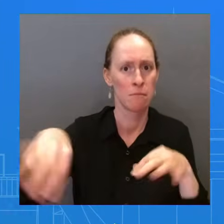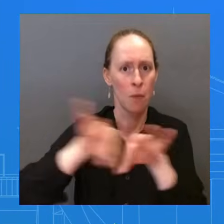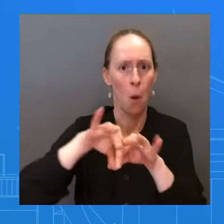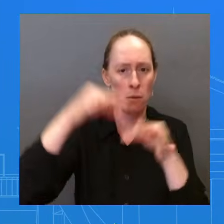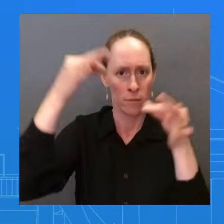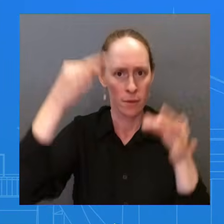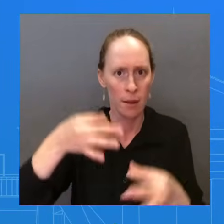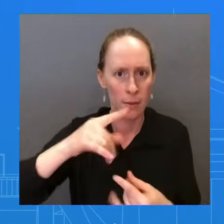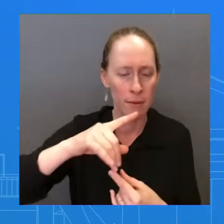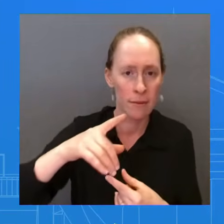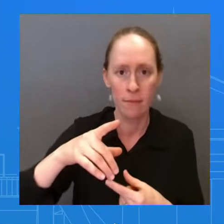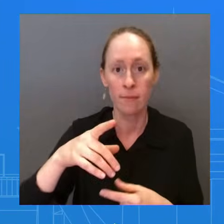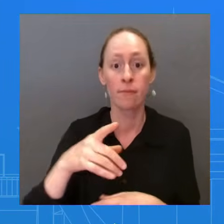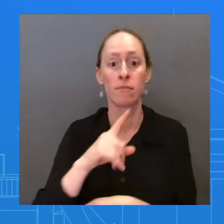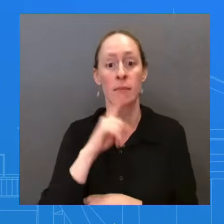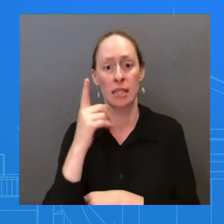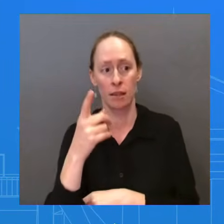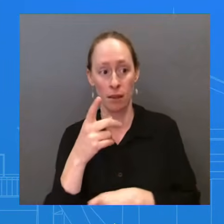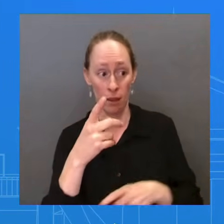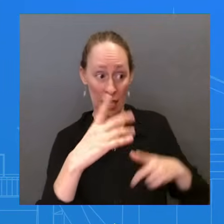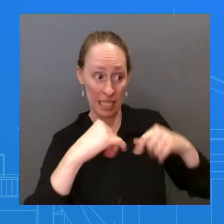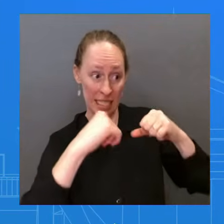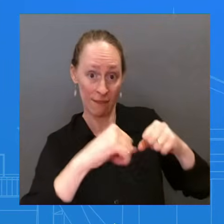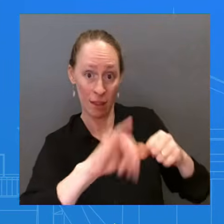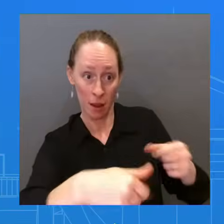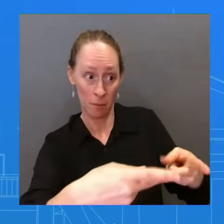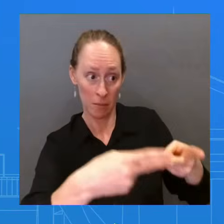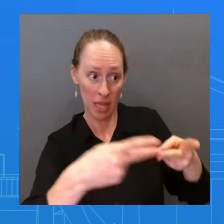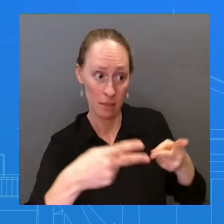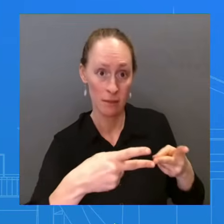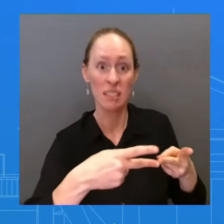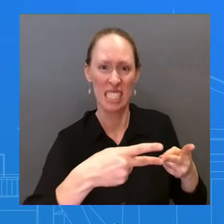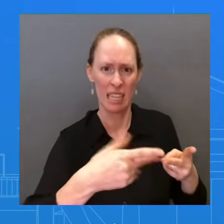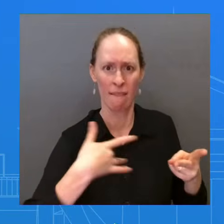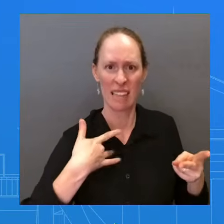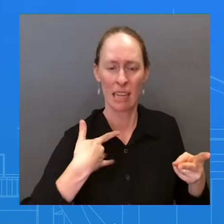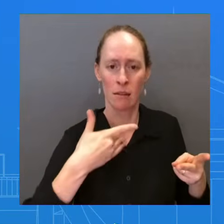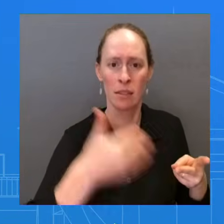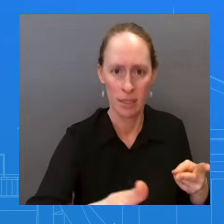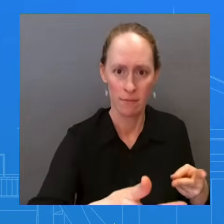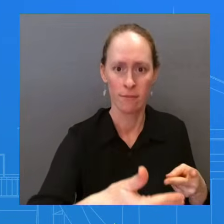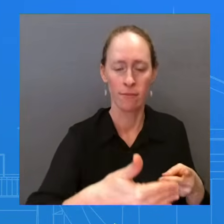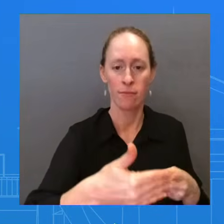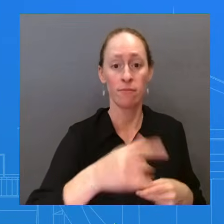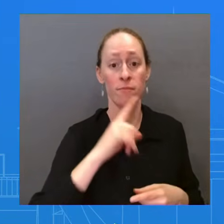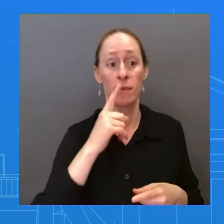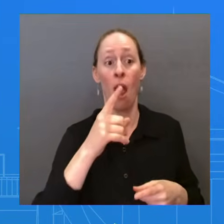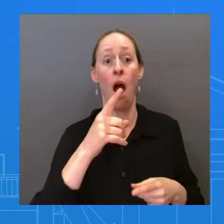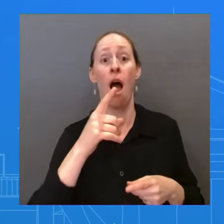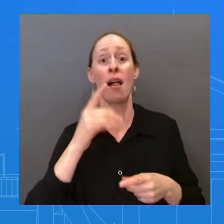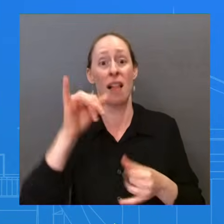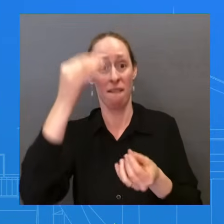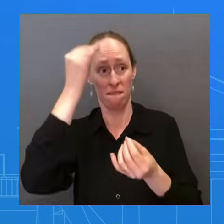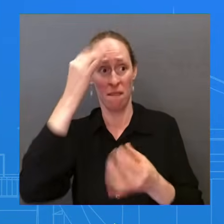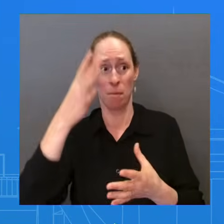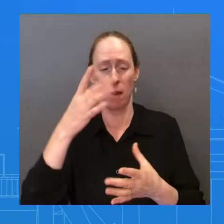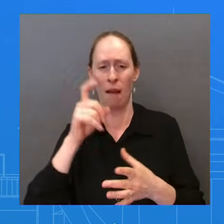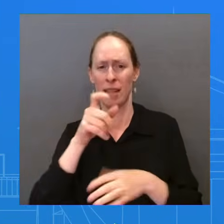And so, yes, it's absolutely up to him. The Press: And you also mentioned that the administration opposes